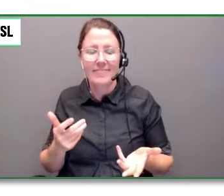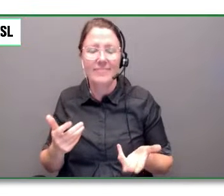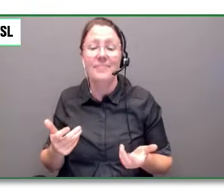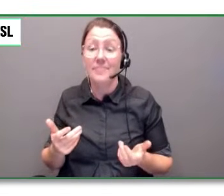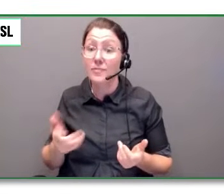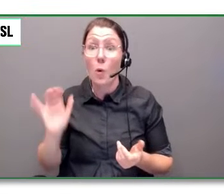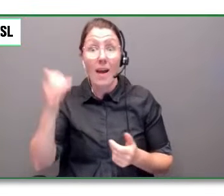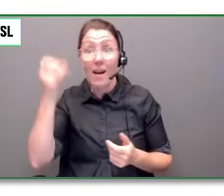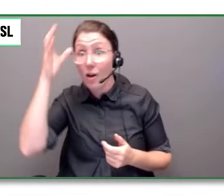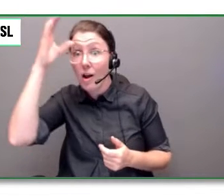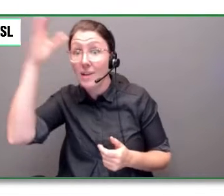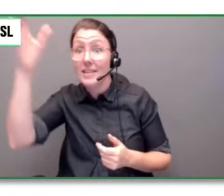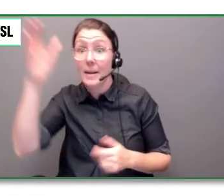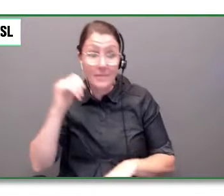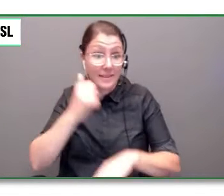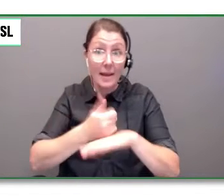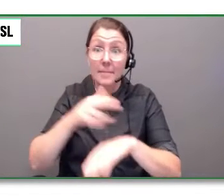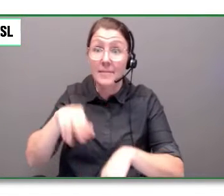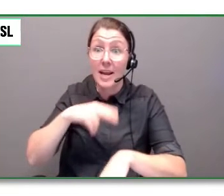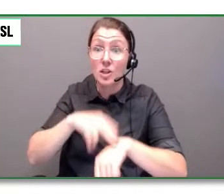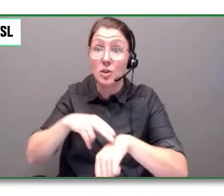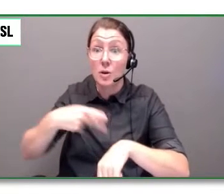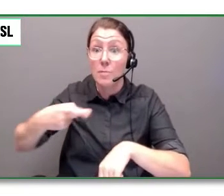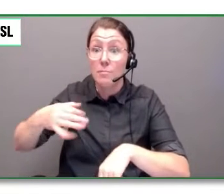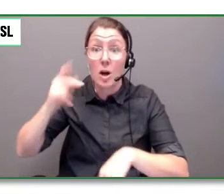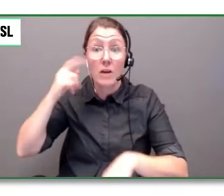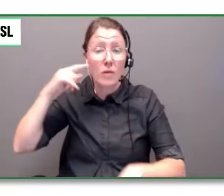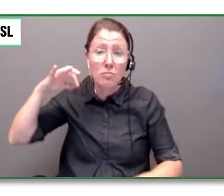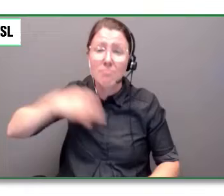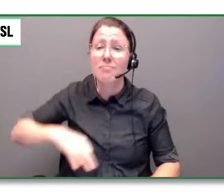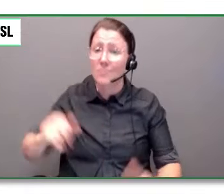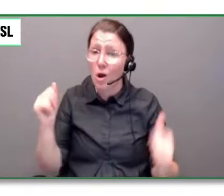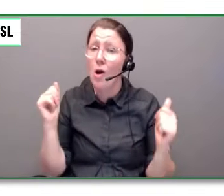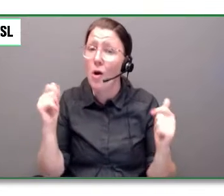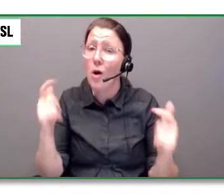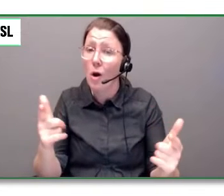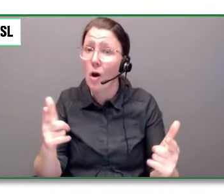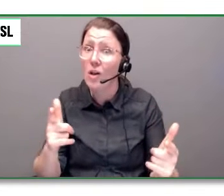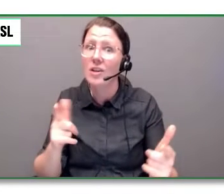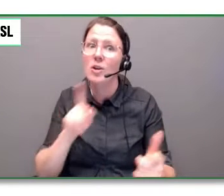and this democratic idea but when we examine the way that they've been